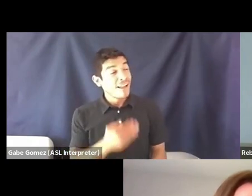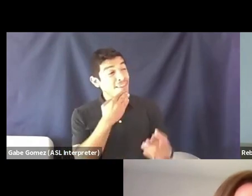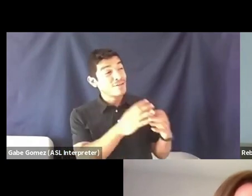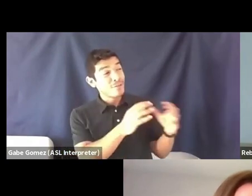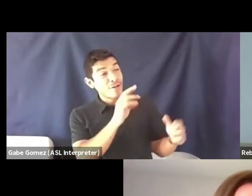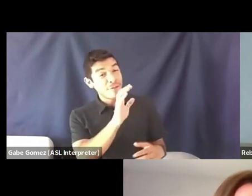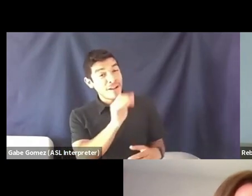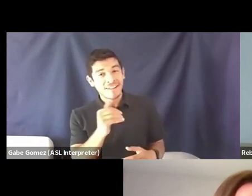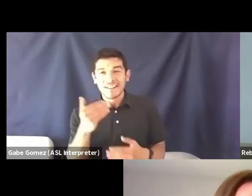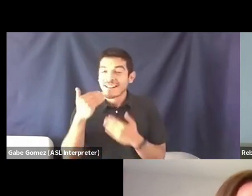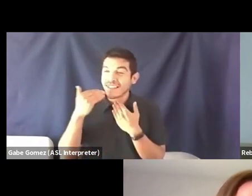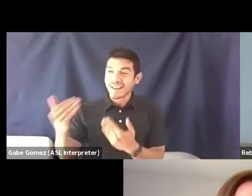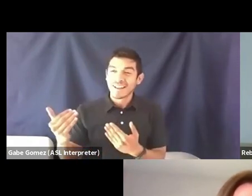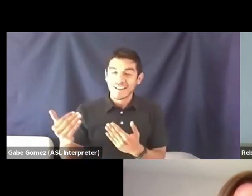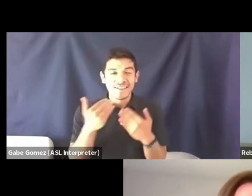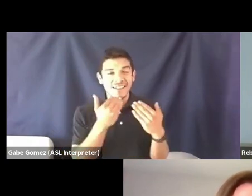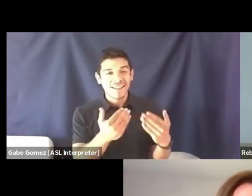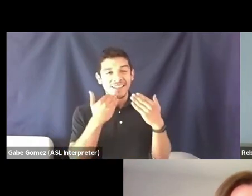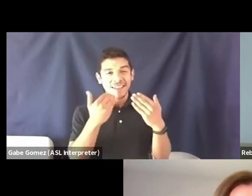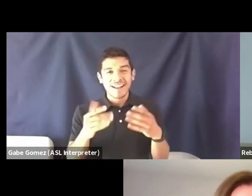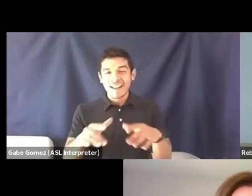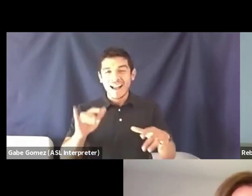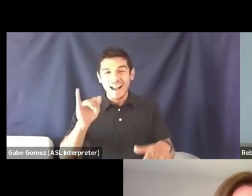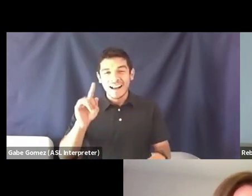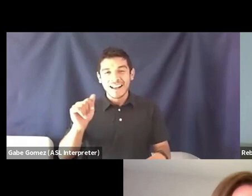Thank you. Thank you and thank you, ida.